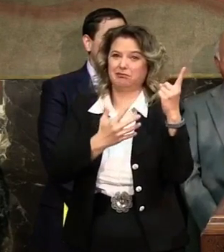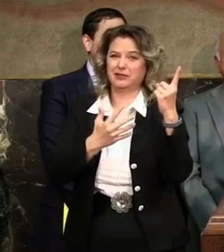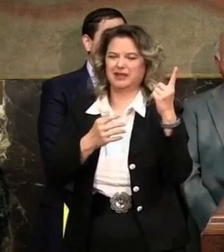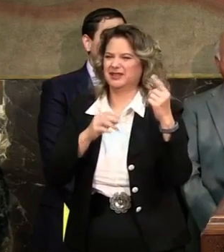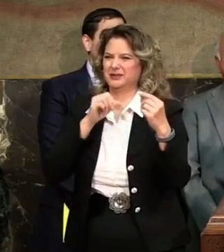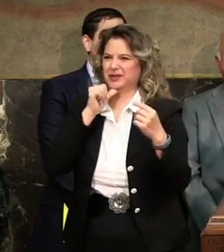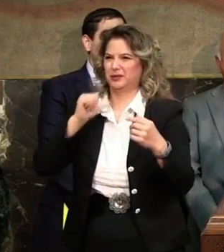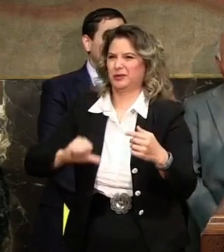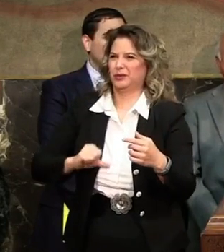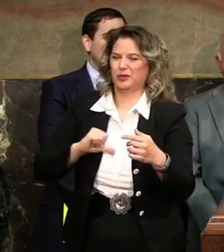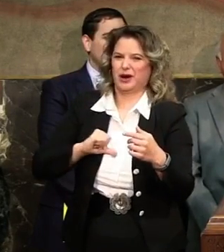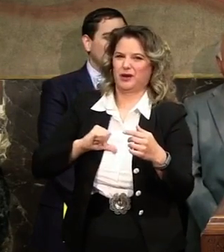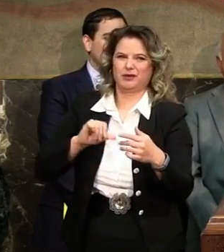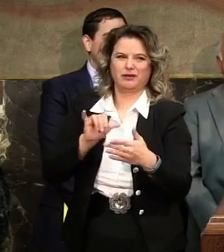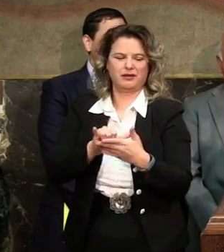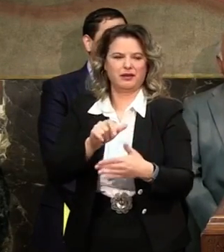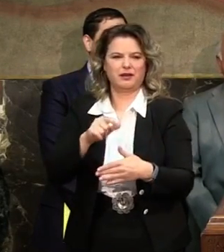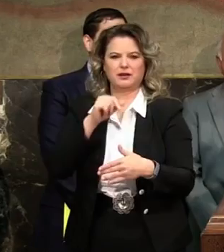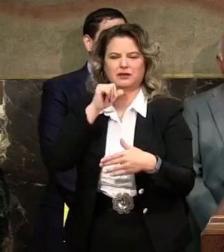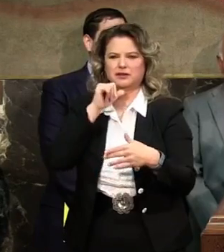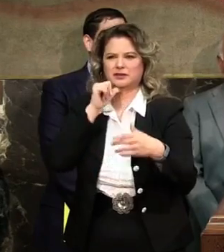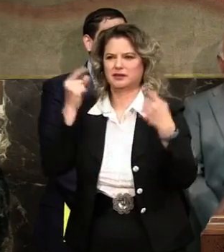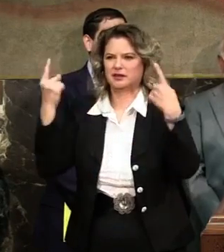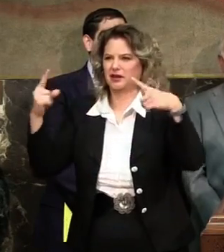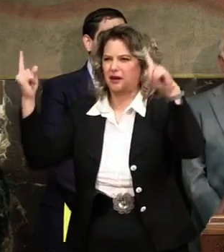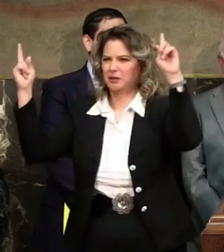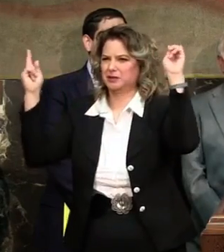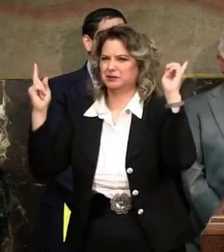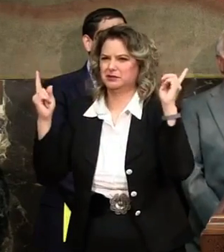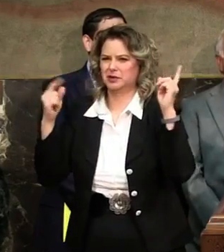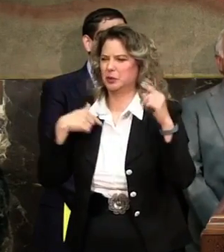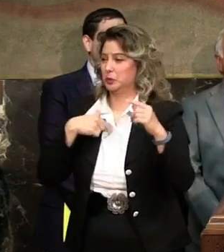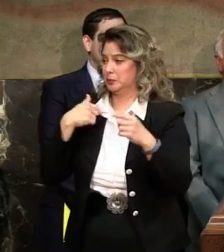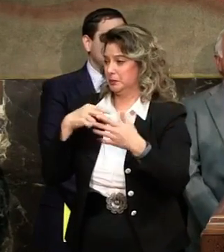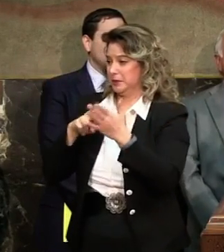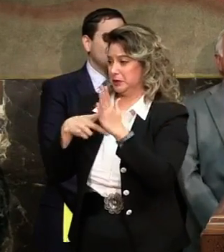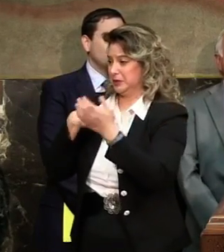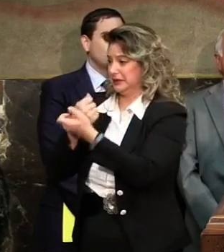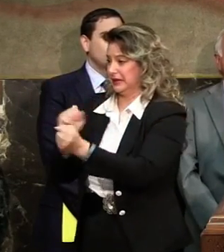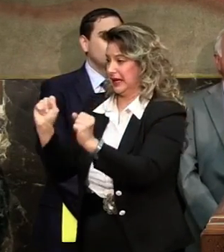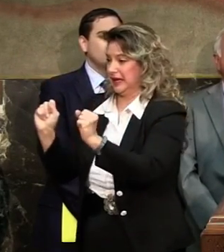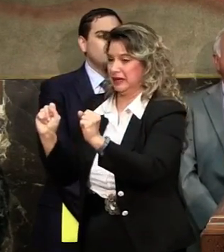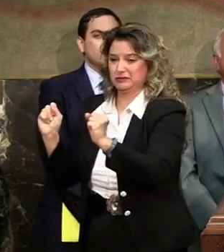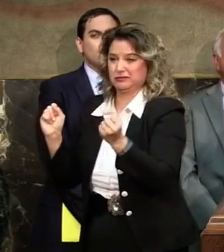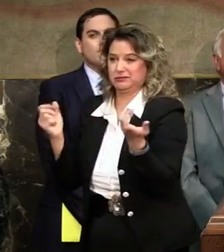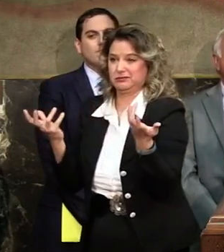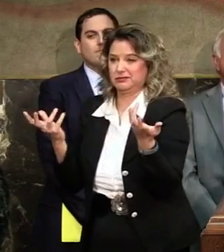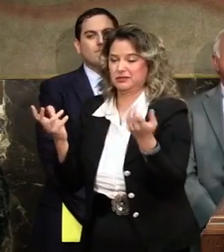we accomplish nothing we're not safer as a result and we spending absolutely more